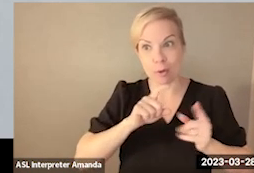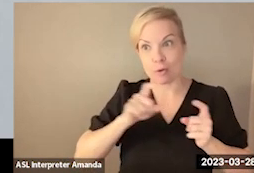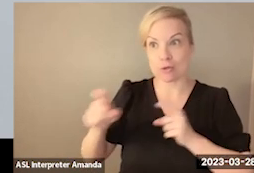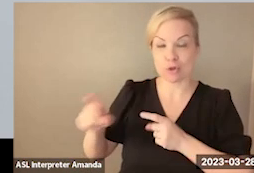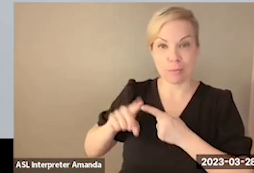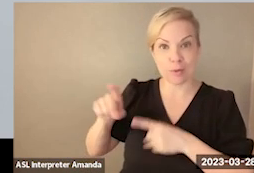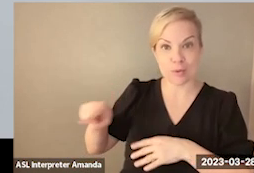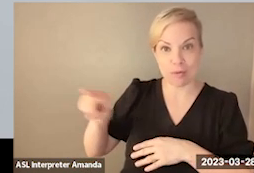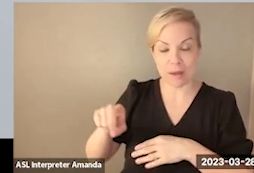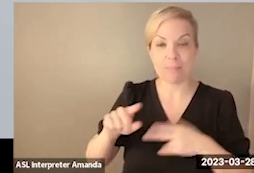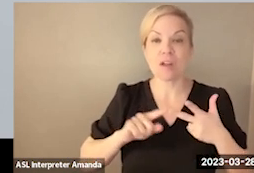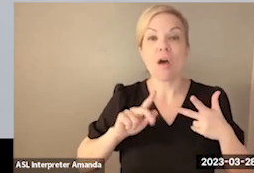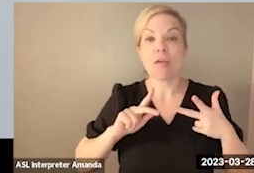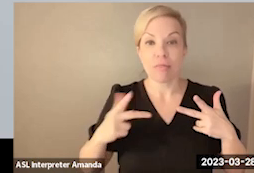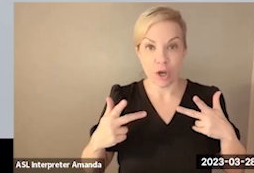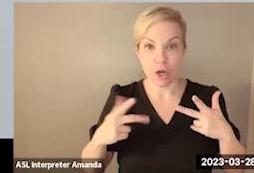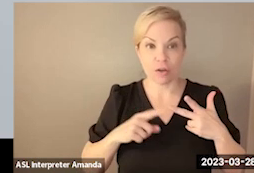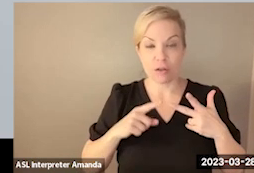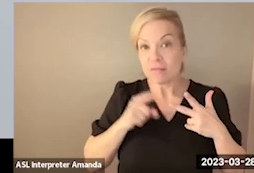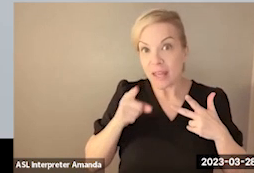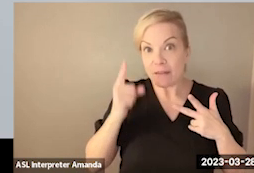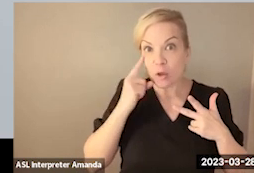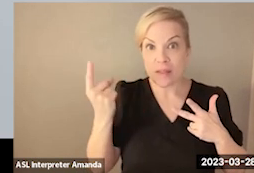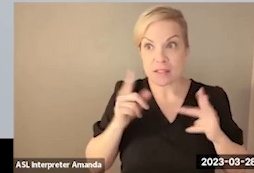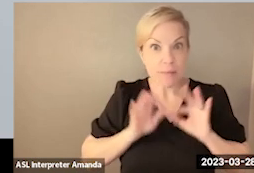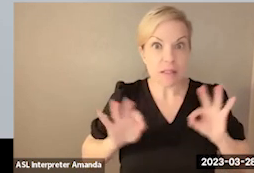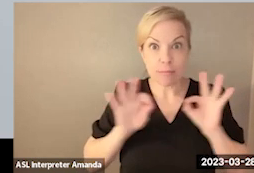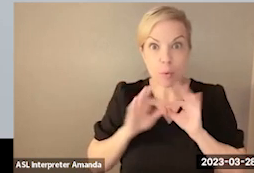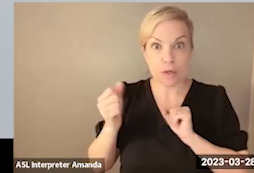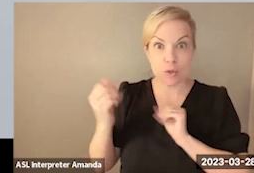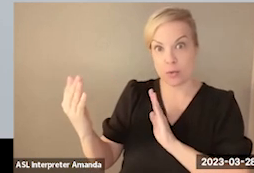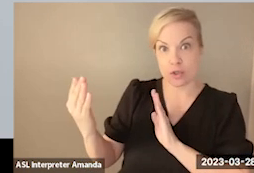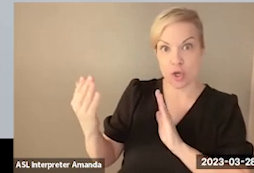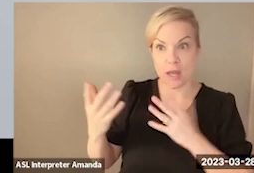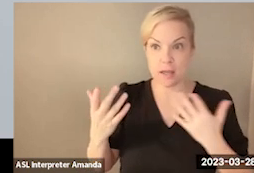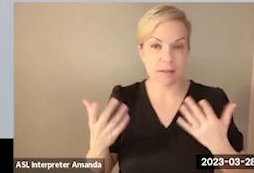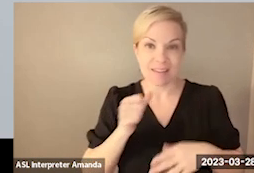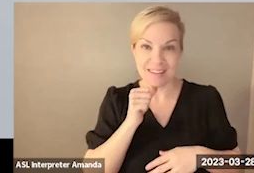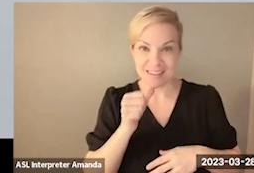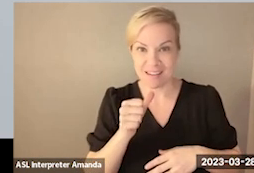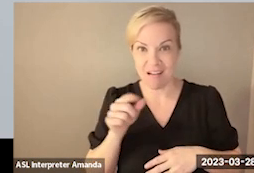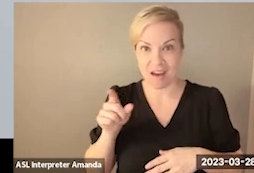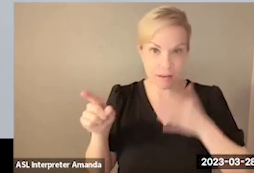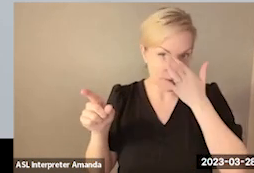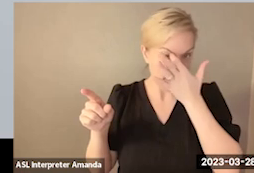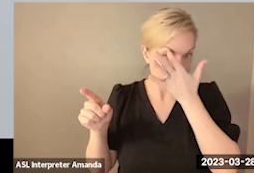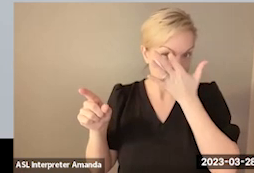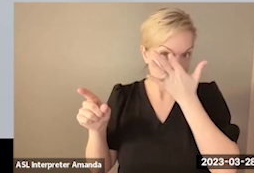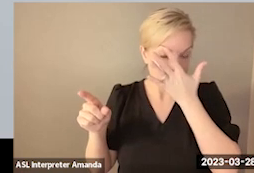Debbie Stine, Science & Technology Policy Academy: The third thing is, if there's not. If there's something that you think is important to address that's not on the agenda.